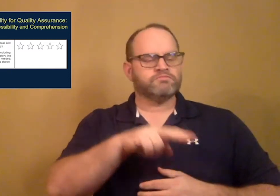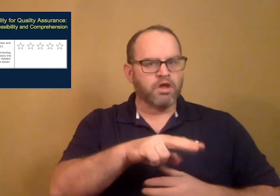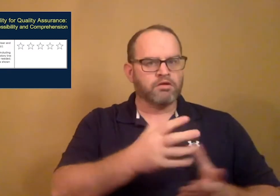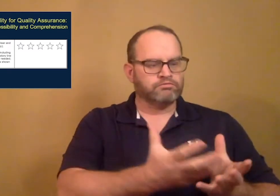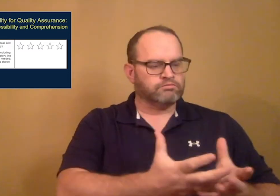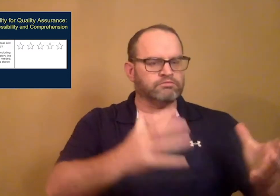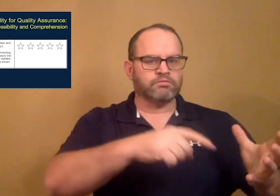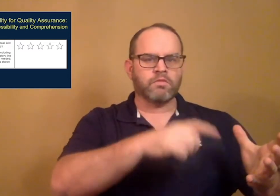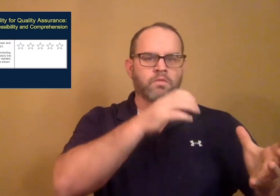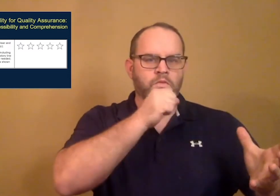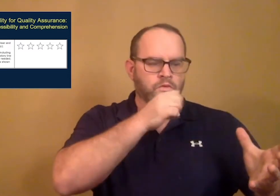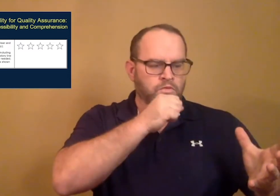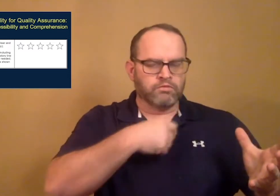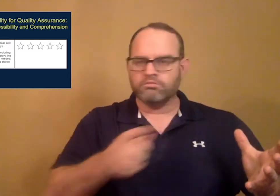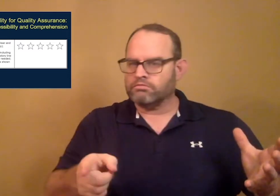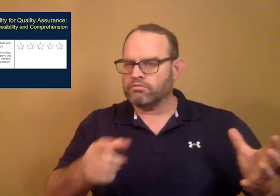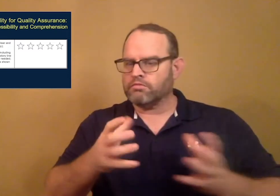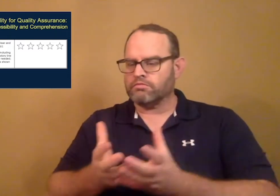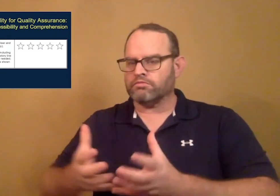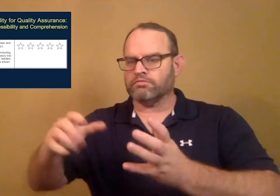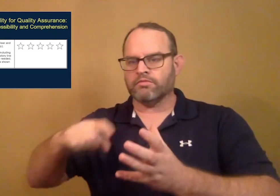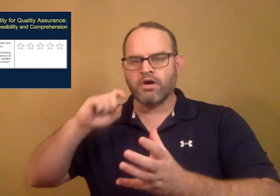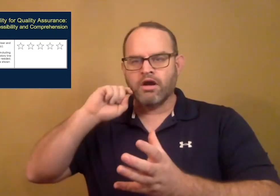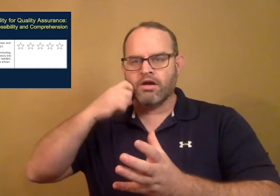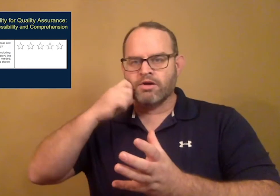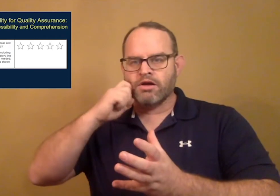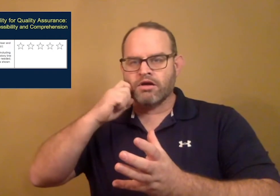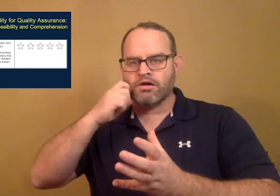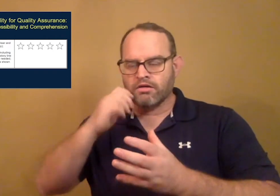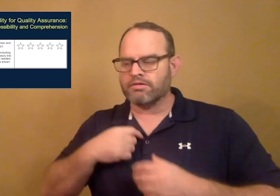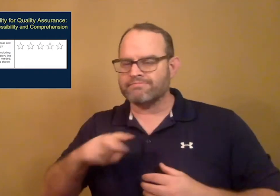For example, I see a bowl of oranges (on the left) and a bowl of apples (on the right).